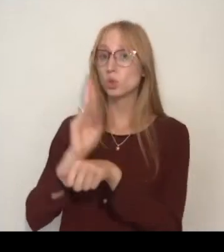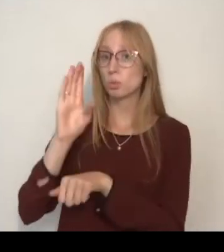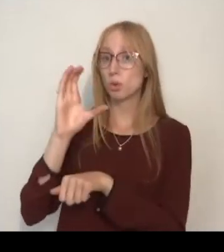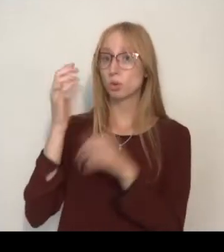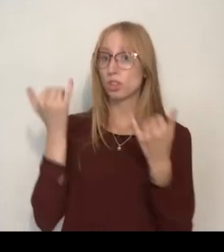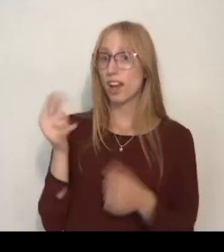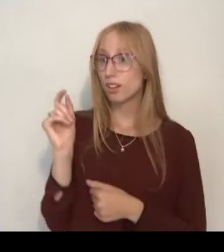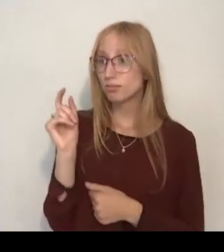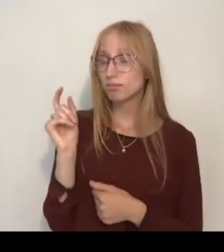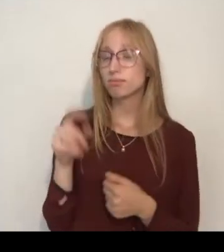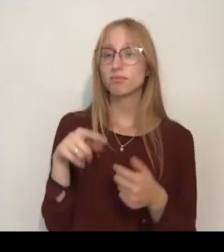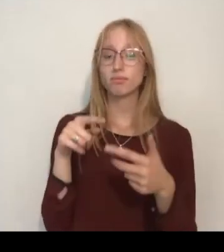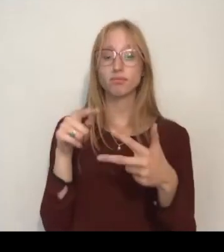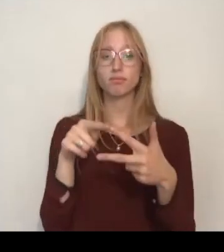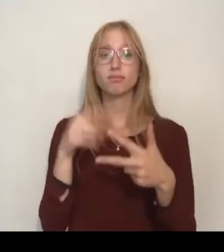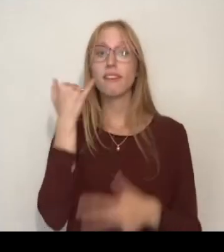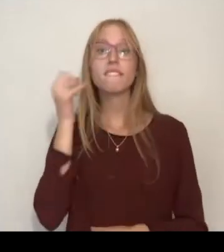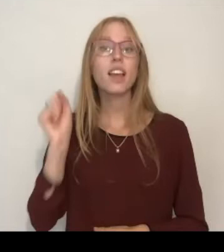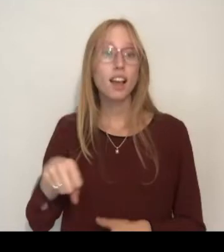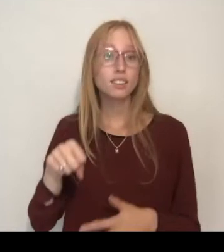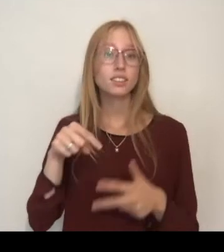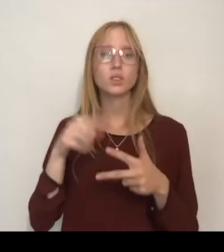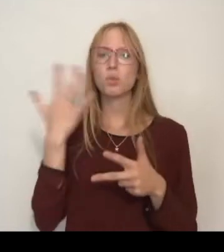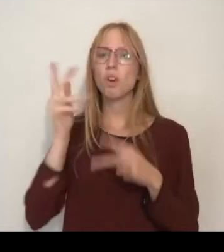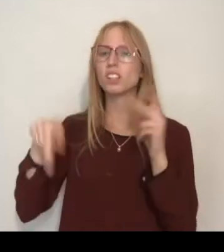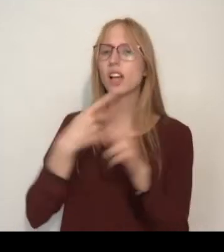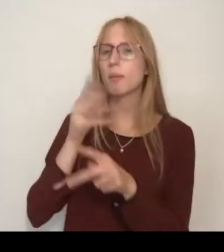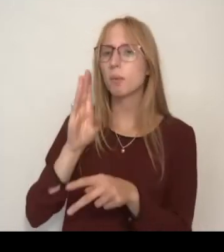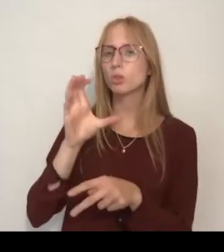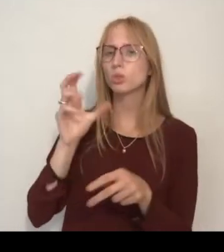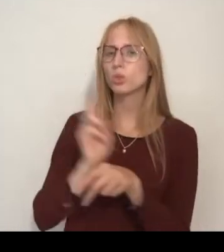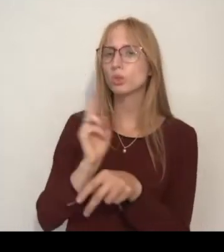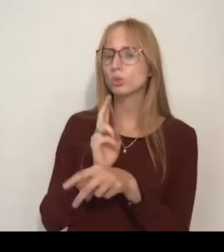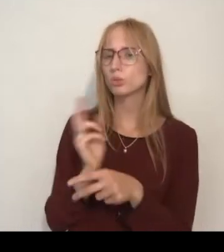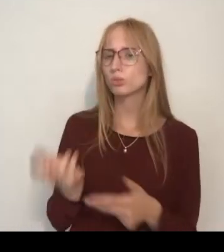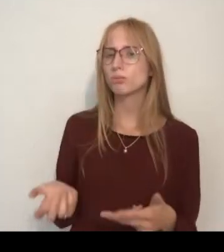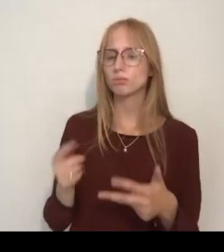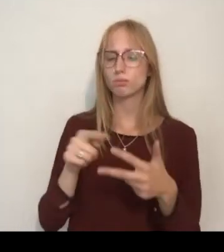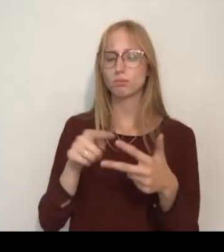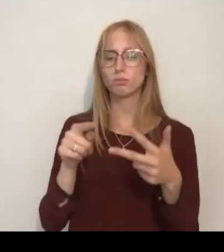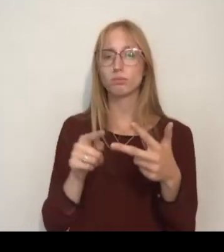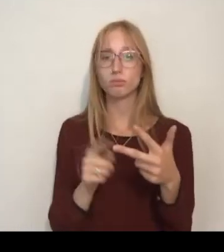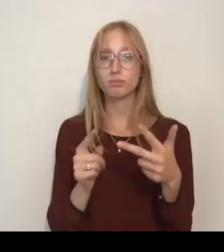Number 1. Do you use birth control at the moment? Number 2. What form of birth control do you use at the moment?